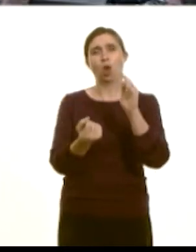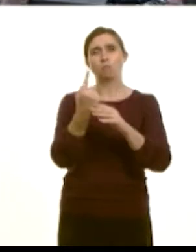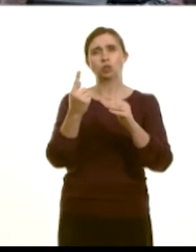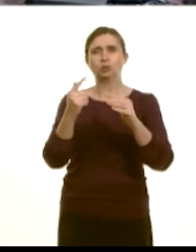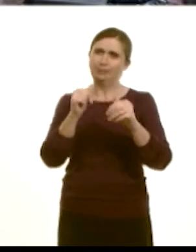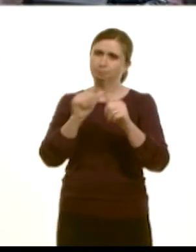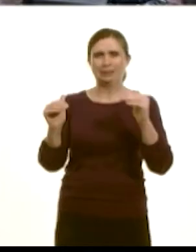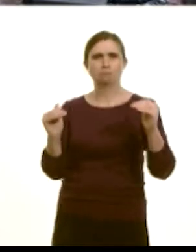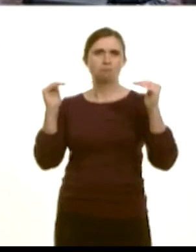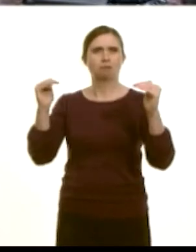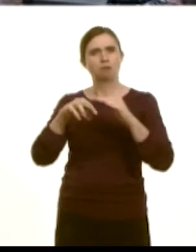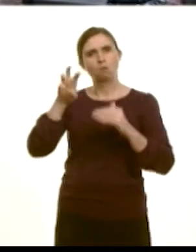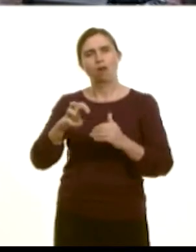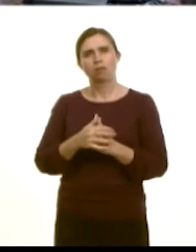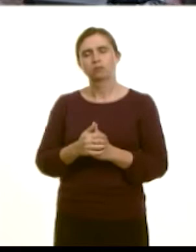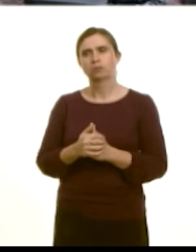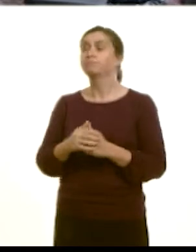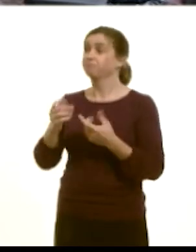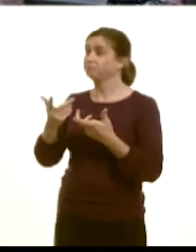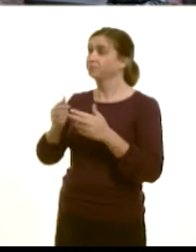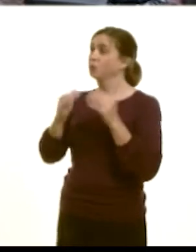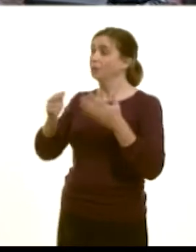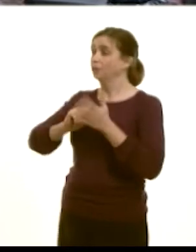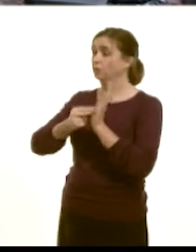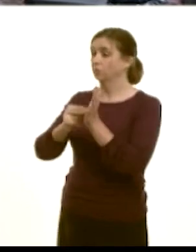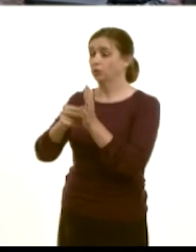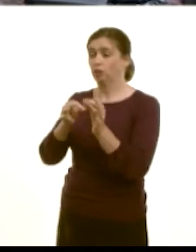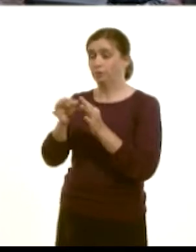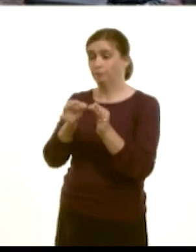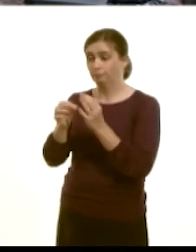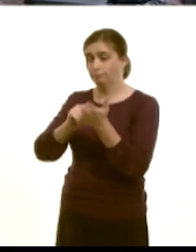OAQ(4)1925(FM) Carwyn Jones: Yes. Our strategic equality plan is focused on tackling inequality and achieving greater